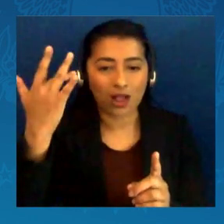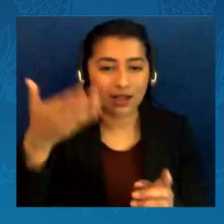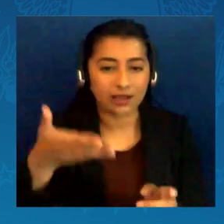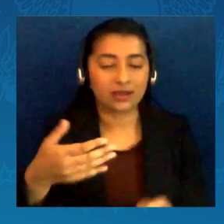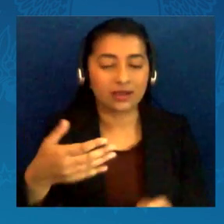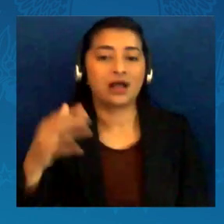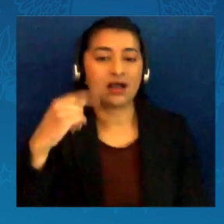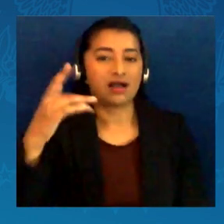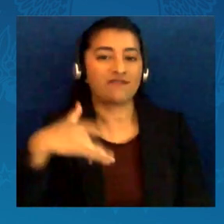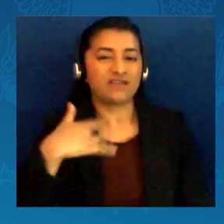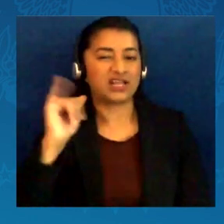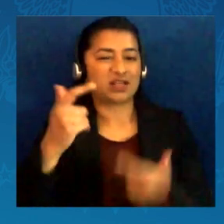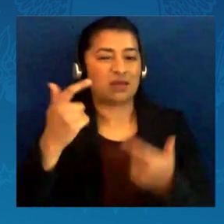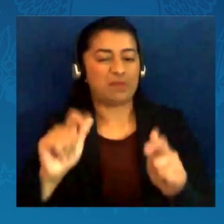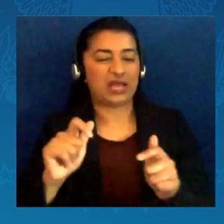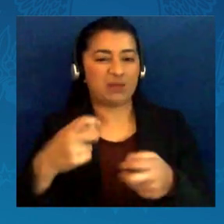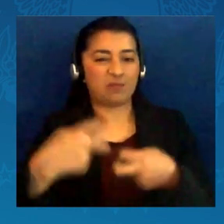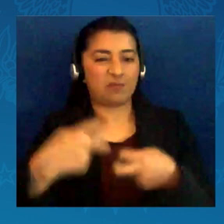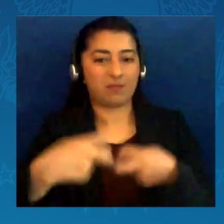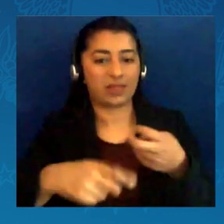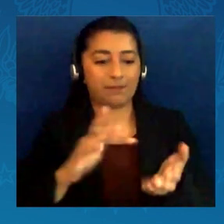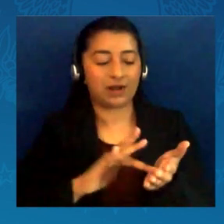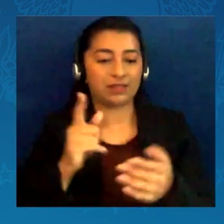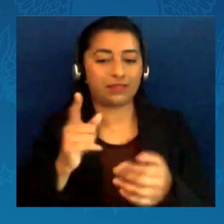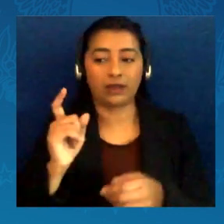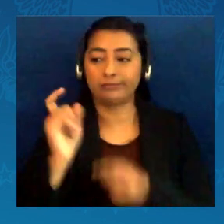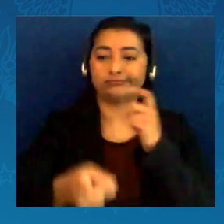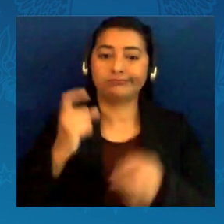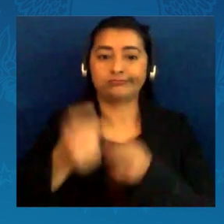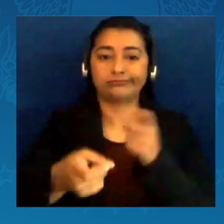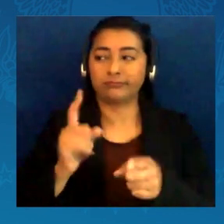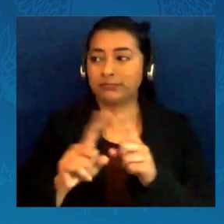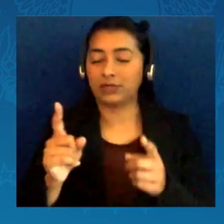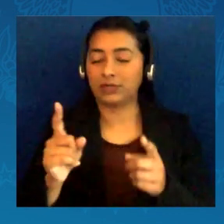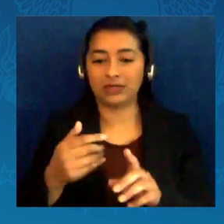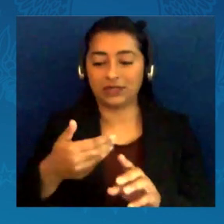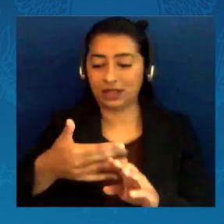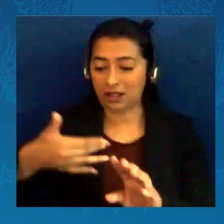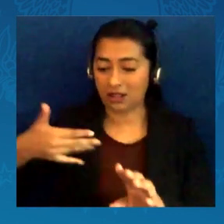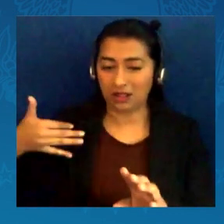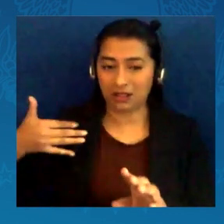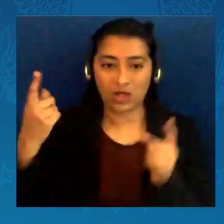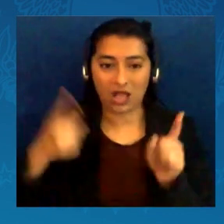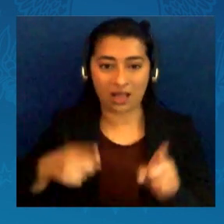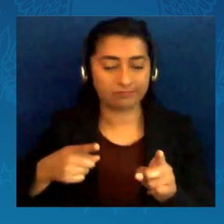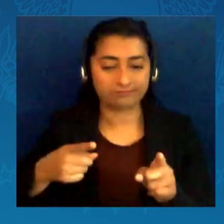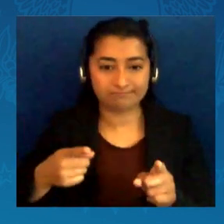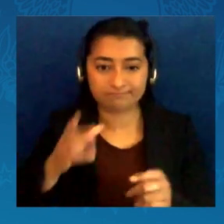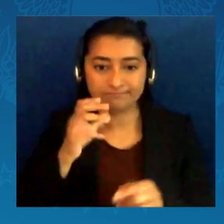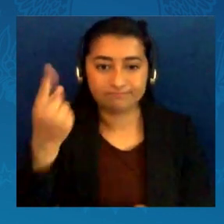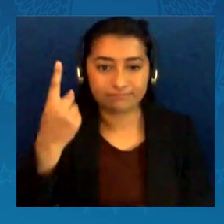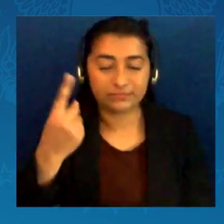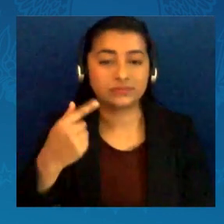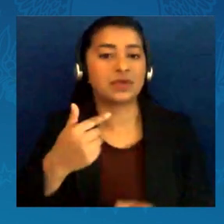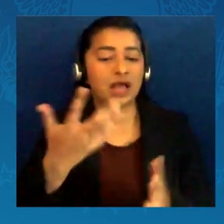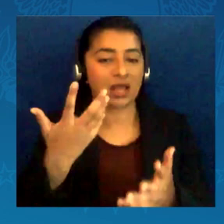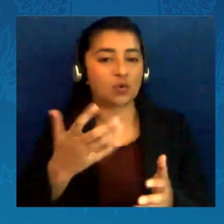They just give things but don't understand the back story behind it. So I want to do some research. So I kind of want to integrate the two.